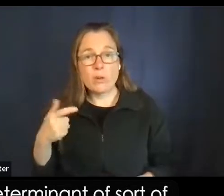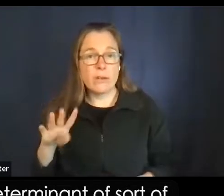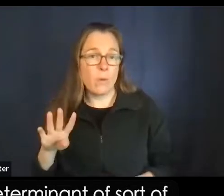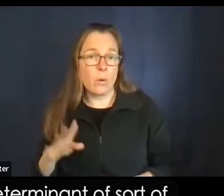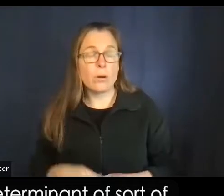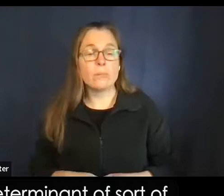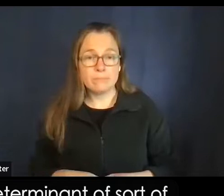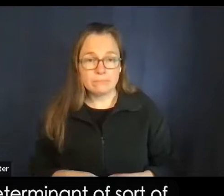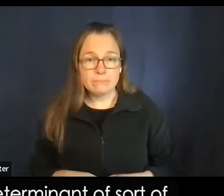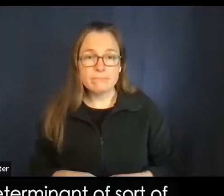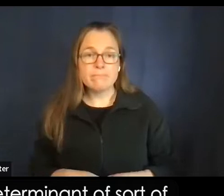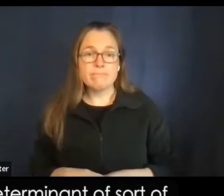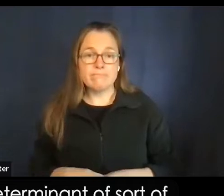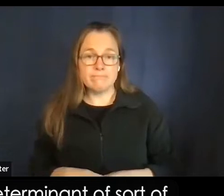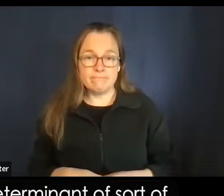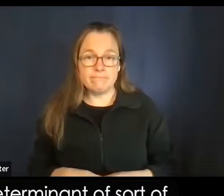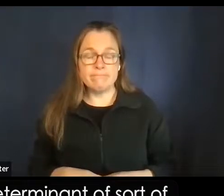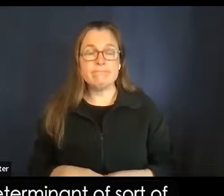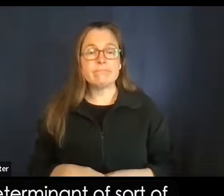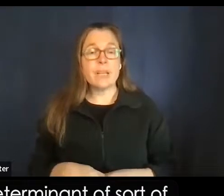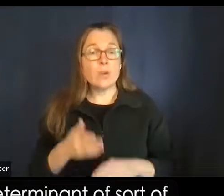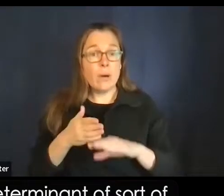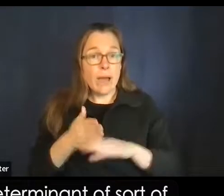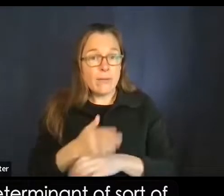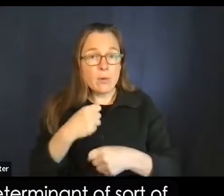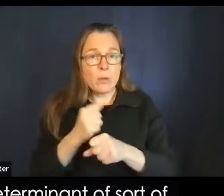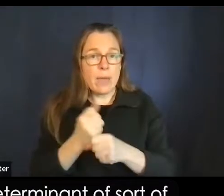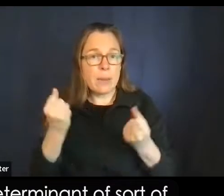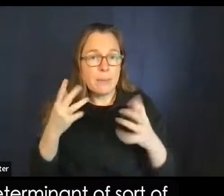And that will be the largest determinant of sort of the cost, because if you increase the size